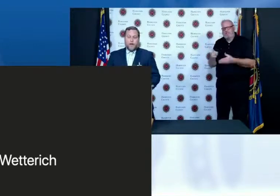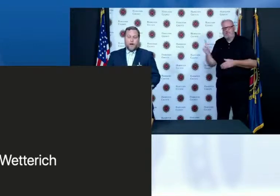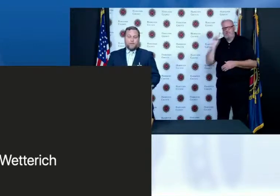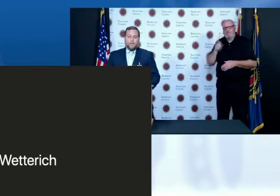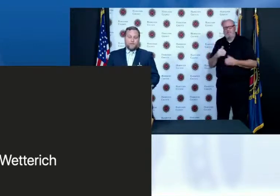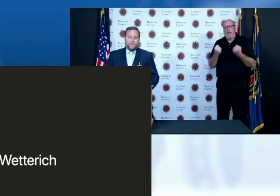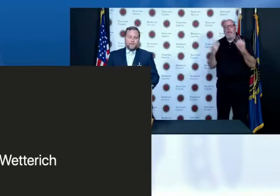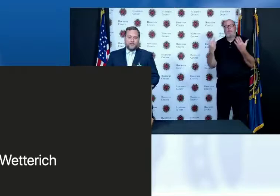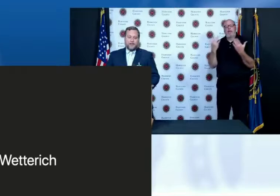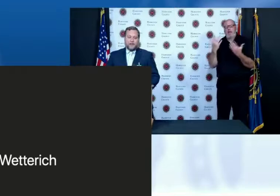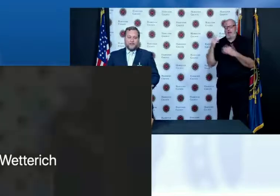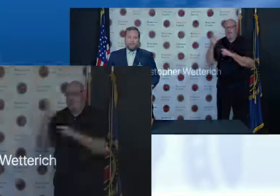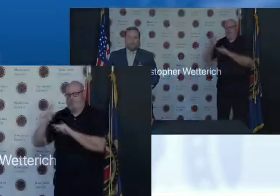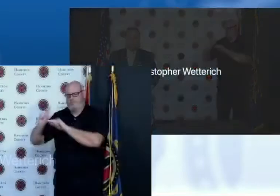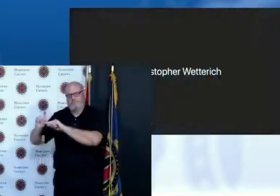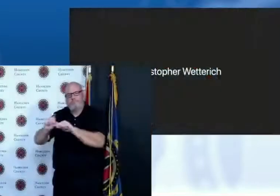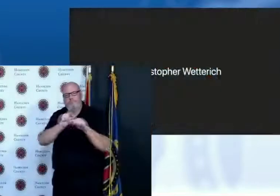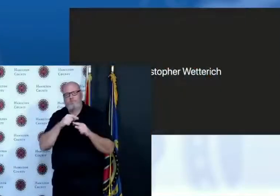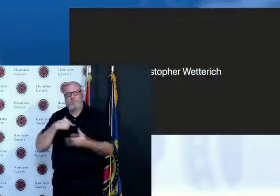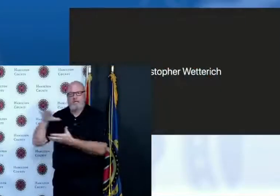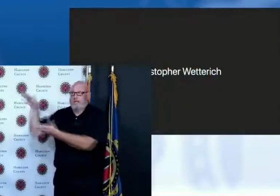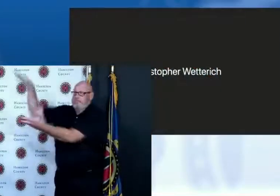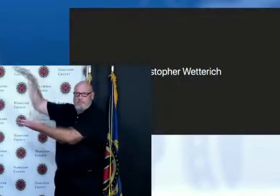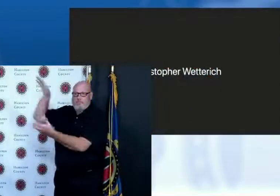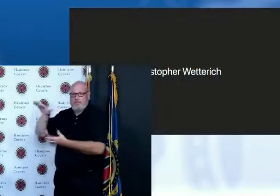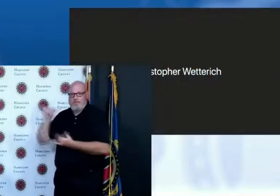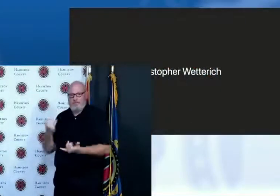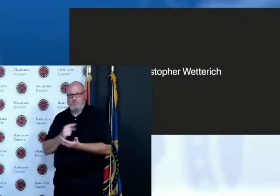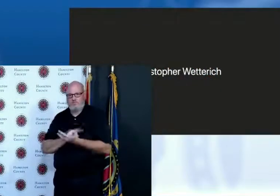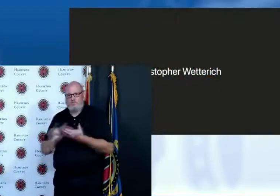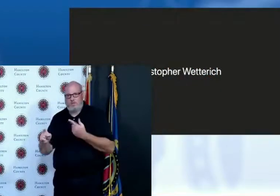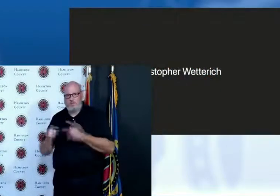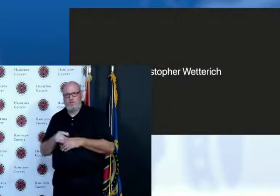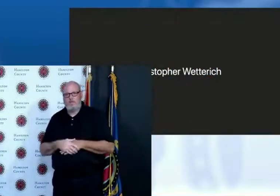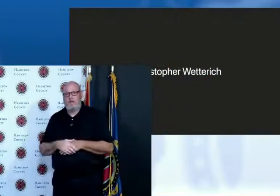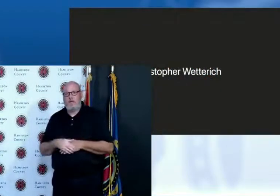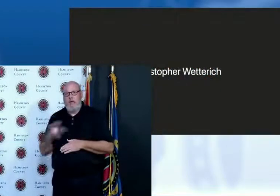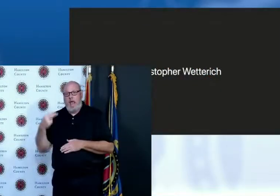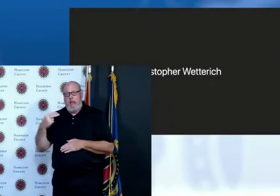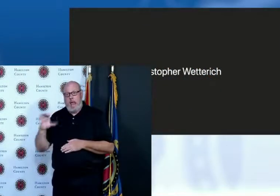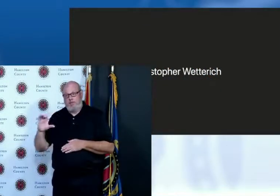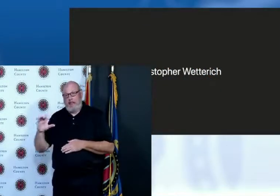I believe Hamilton County is getting between 40 and 45,000 doses of Pfizer and moderna vaccine